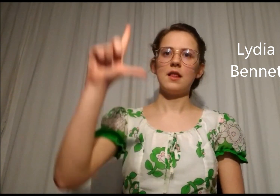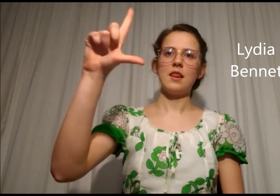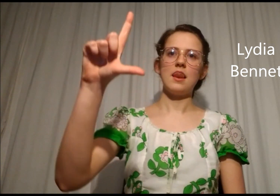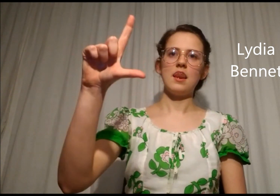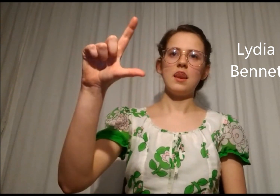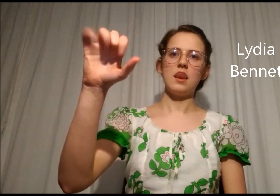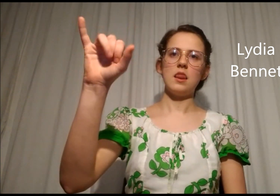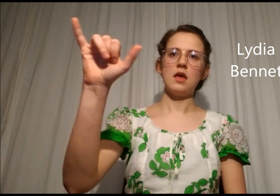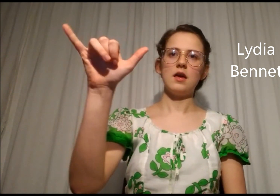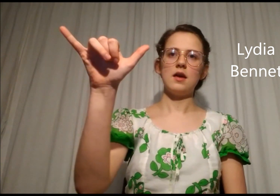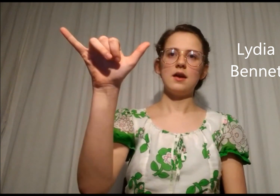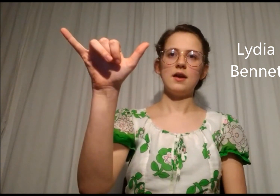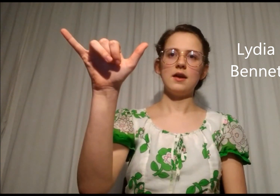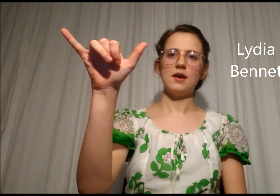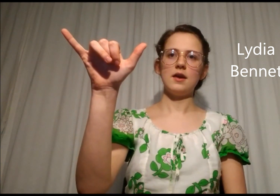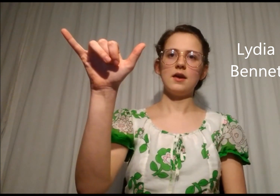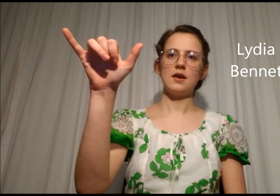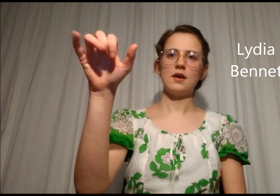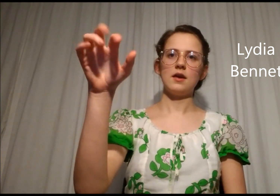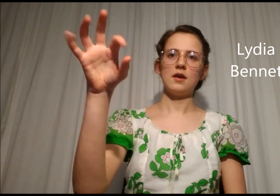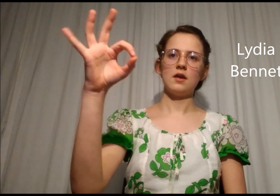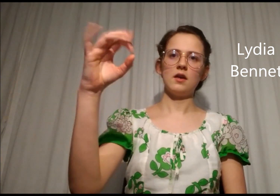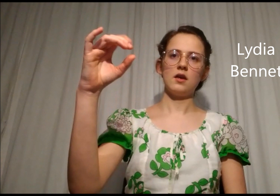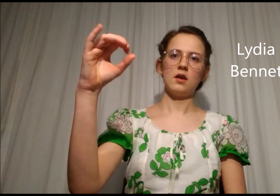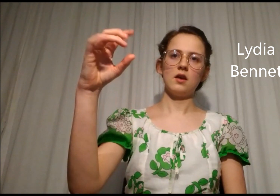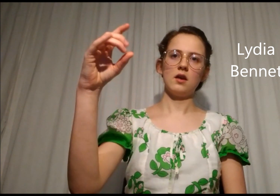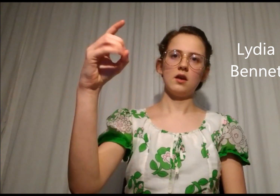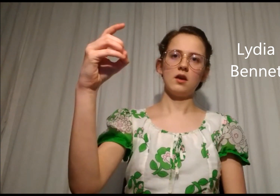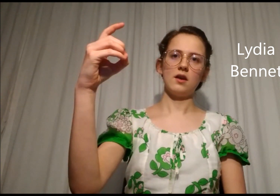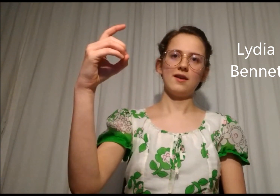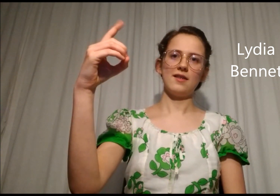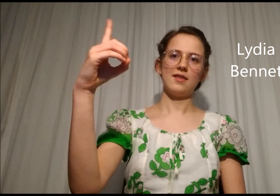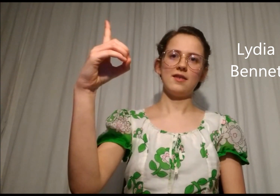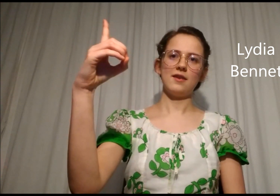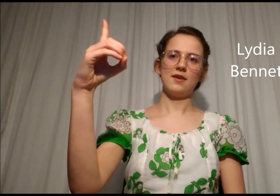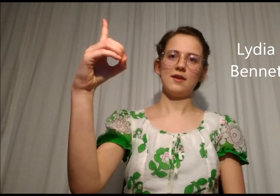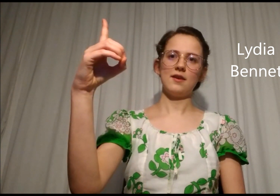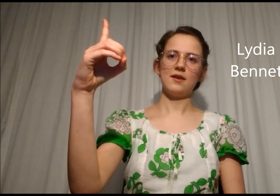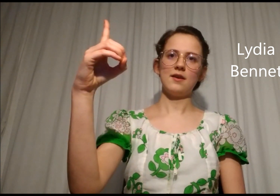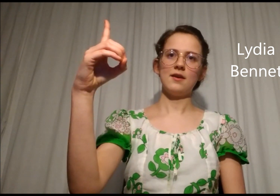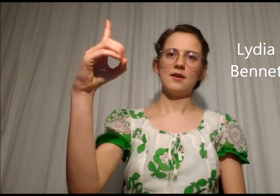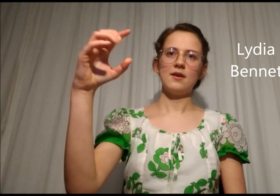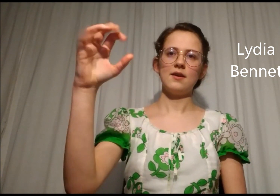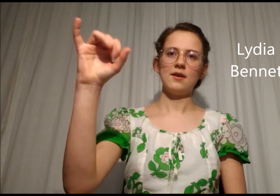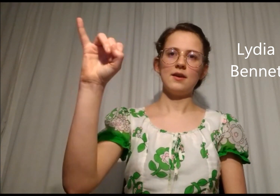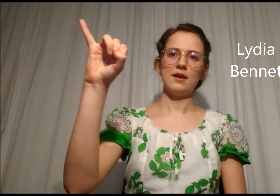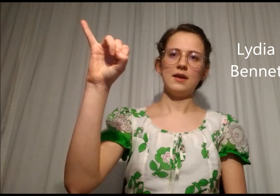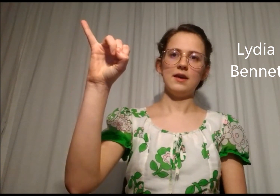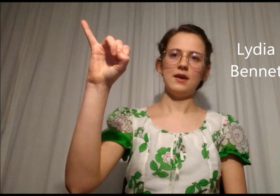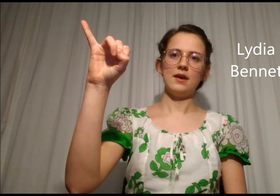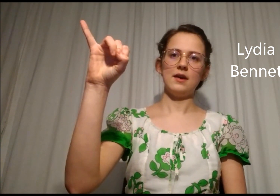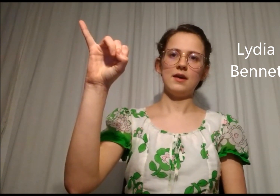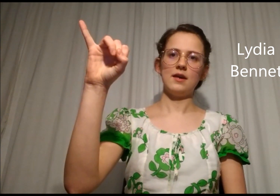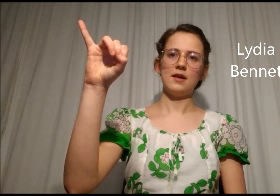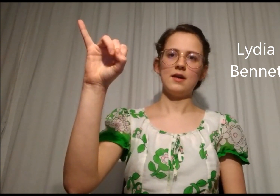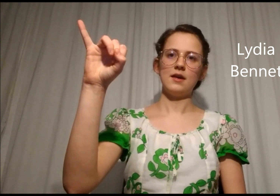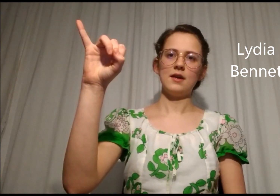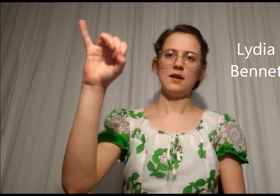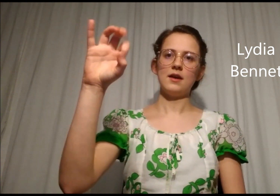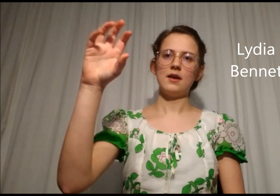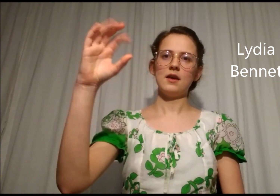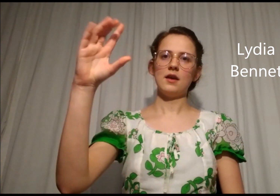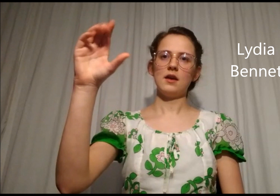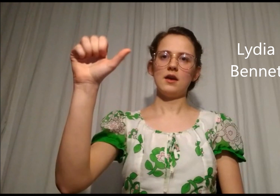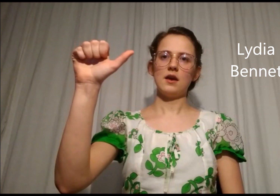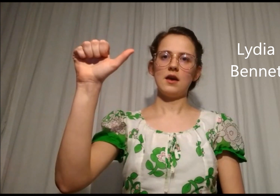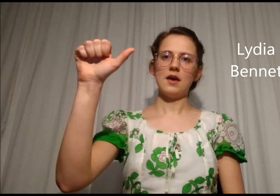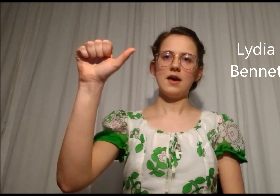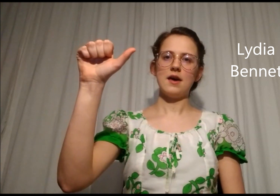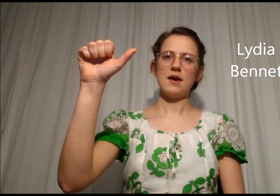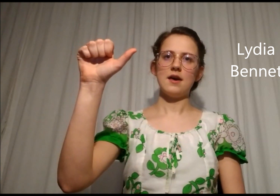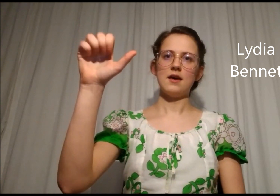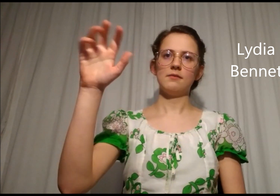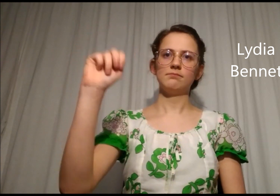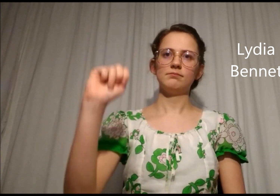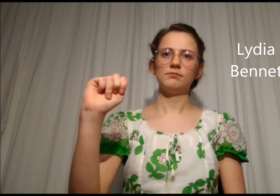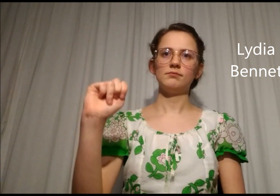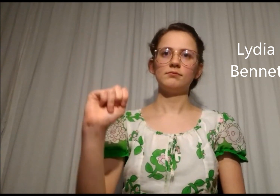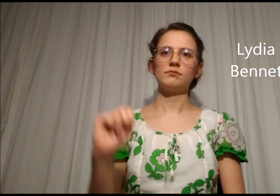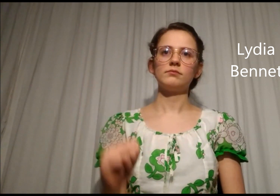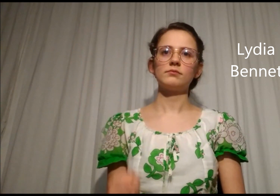L-Y-T, no, D-I-A